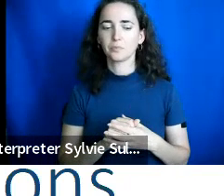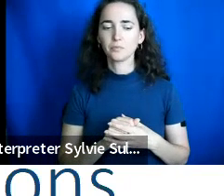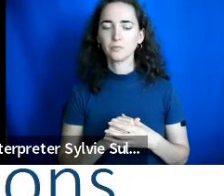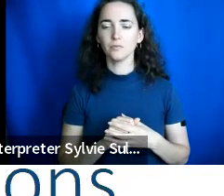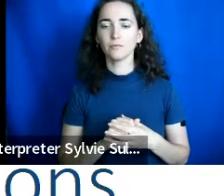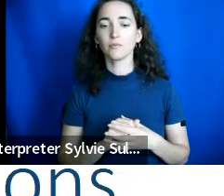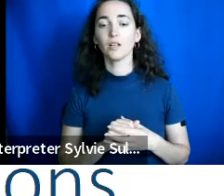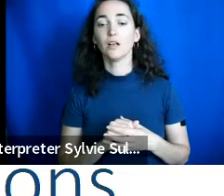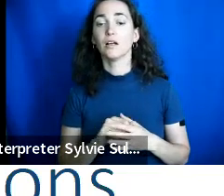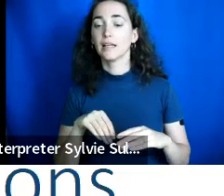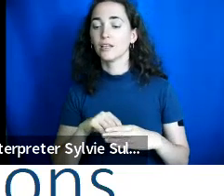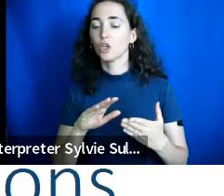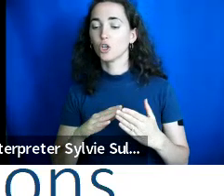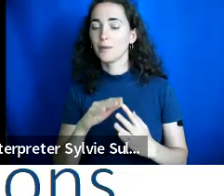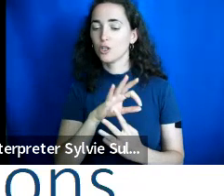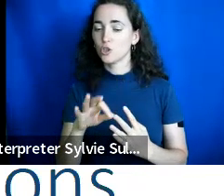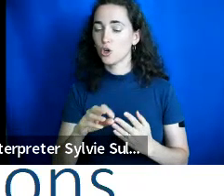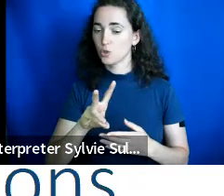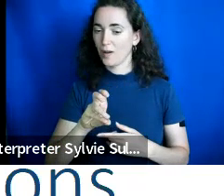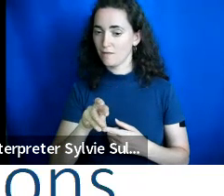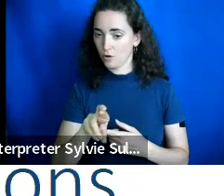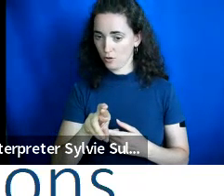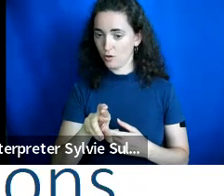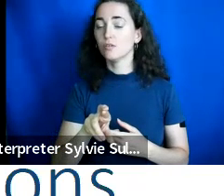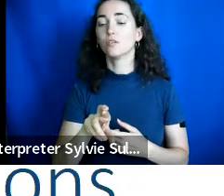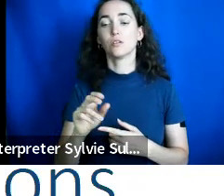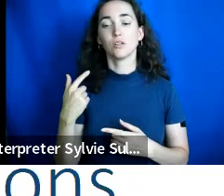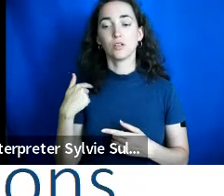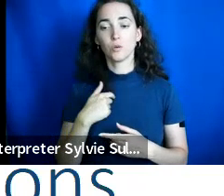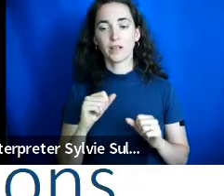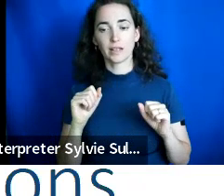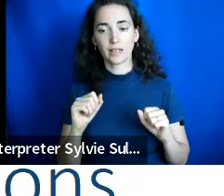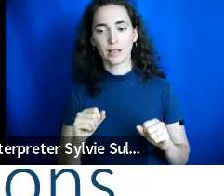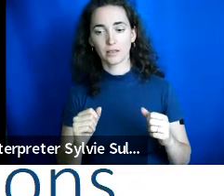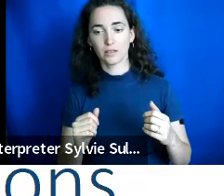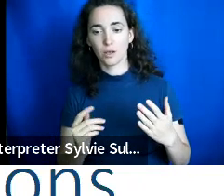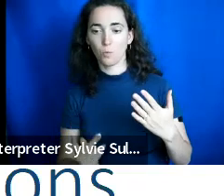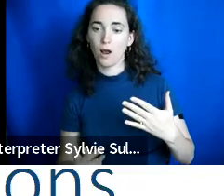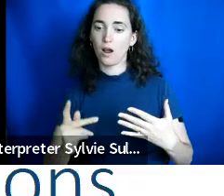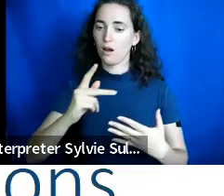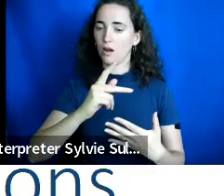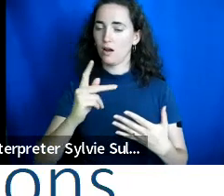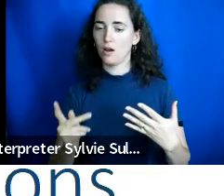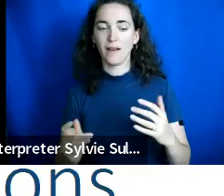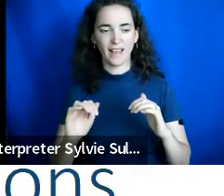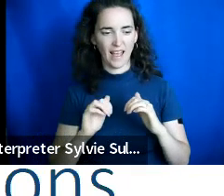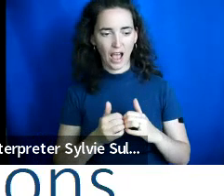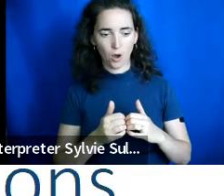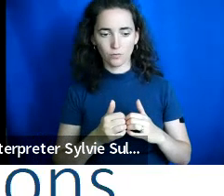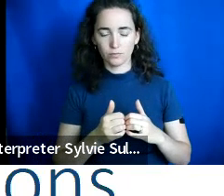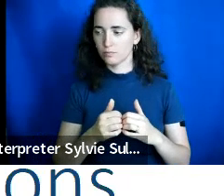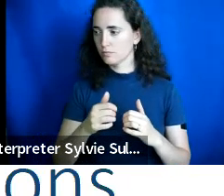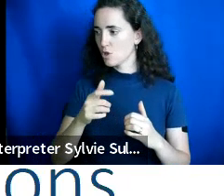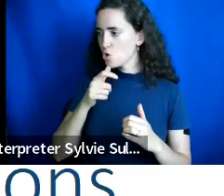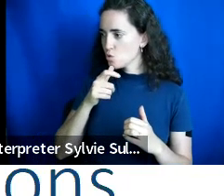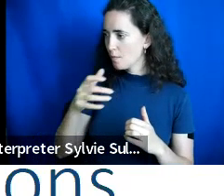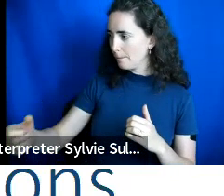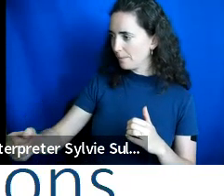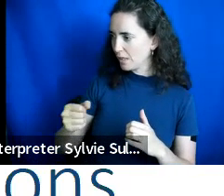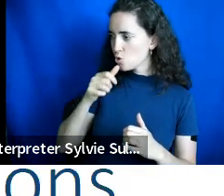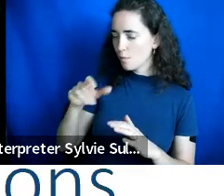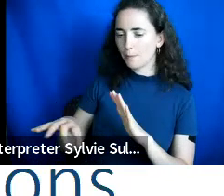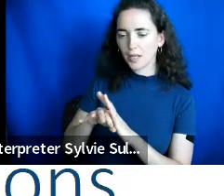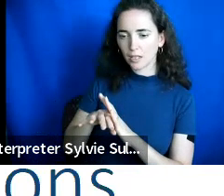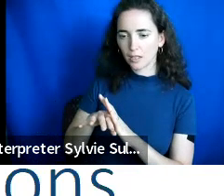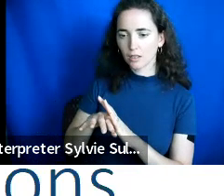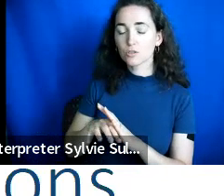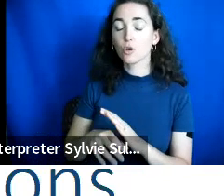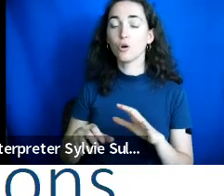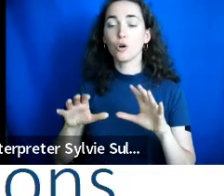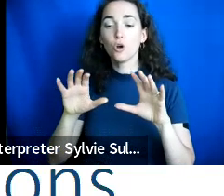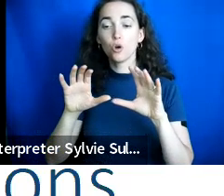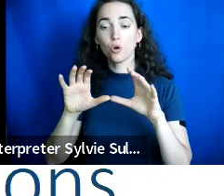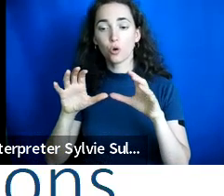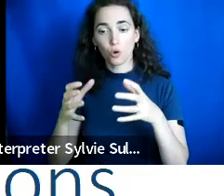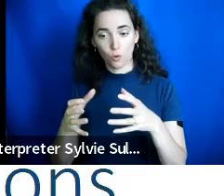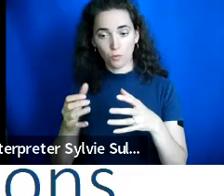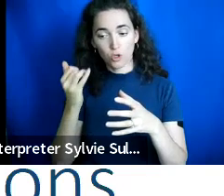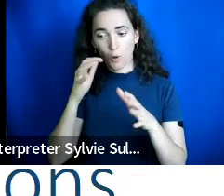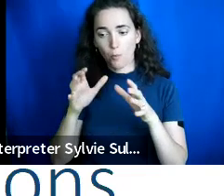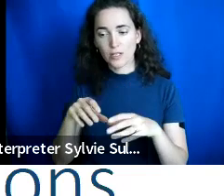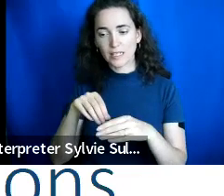So within our community choices waiver. we are able to prioritize how we hand out those slots, and one of the priority groups are persons residing in a nursing facility.